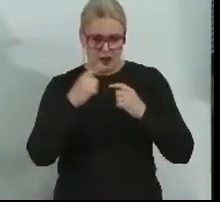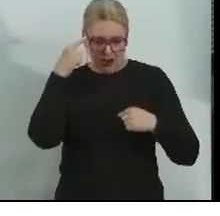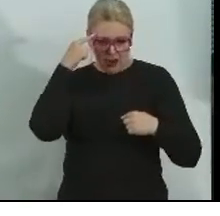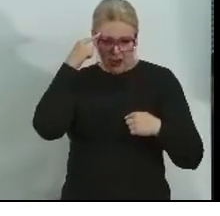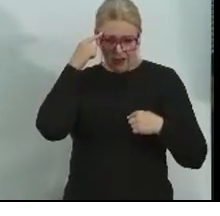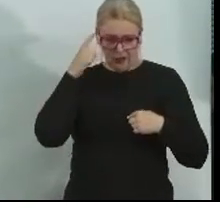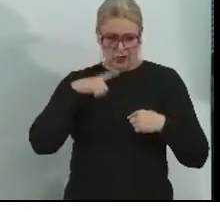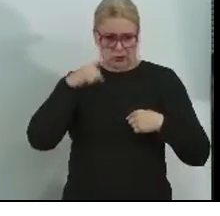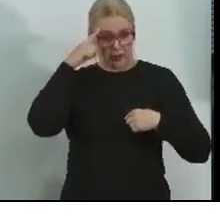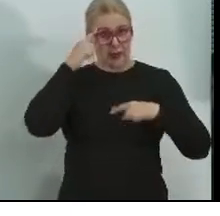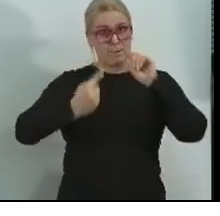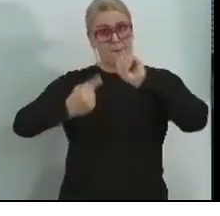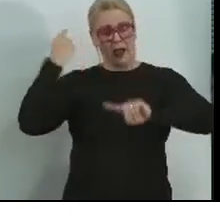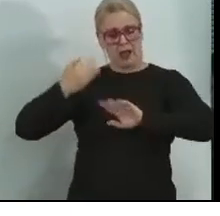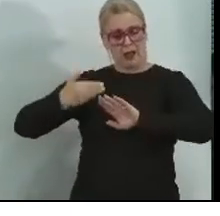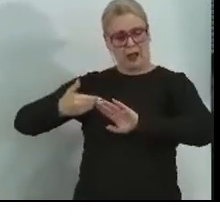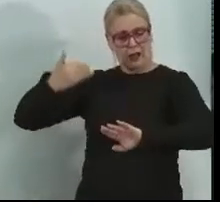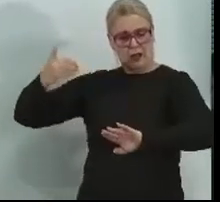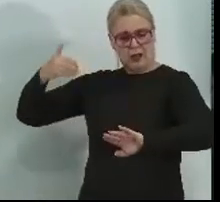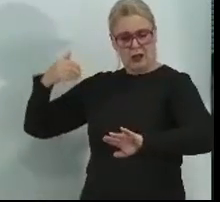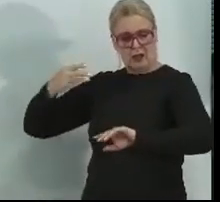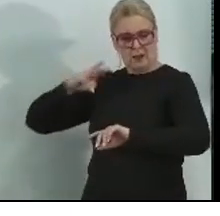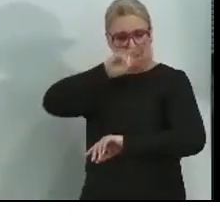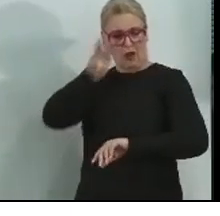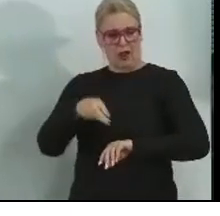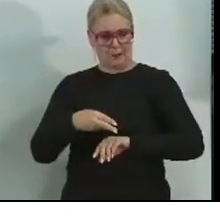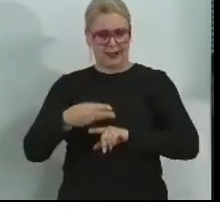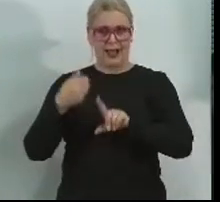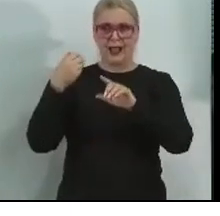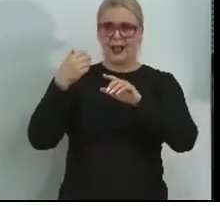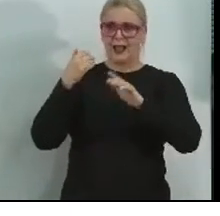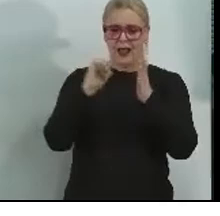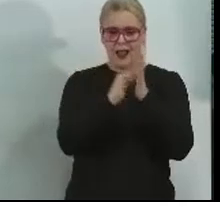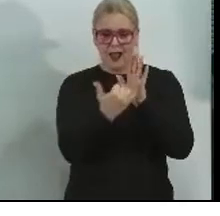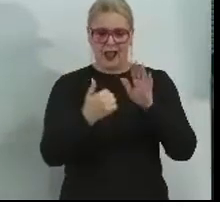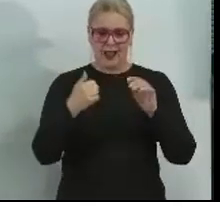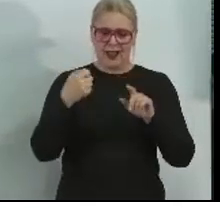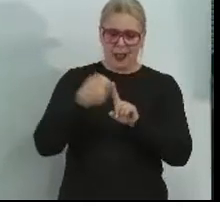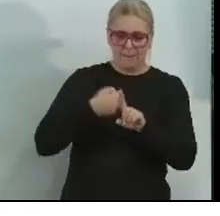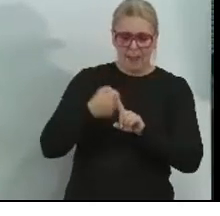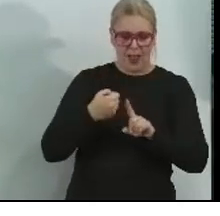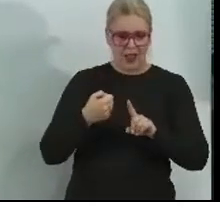We talked about what maybe had driven them to become a Paralympian or the reason they